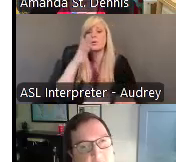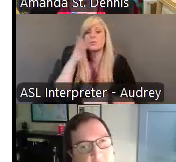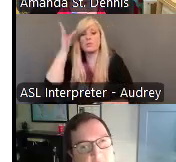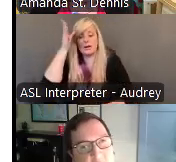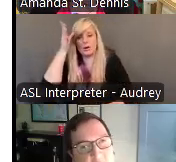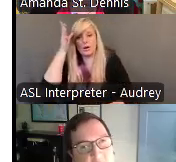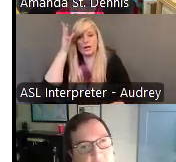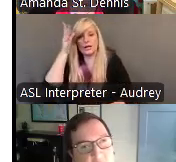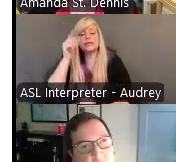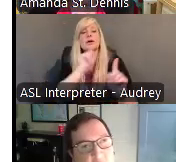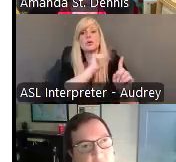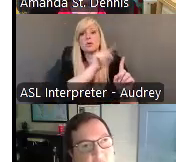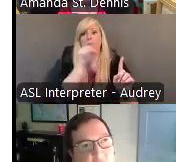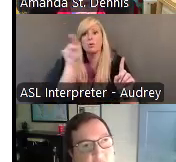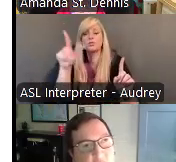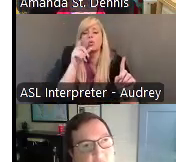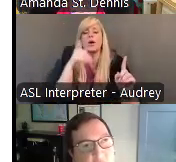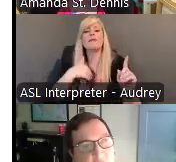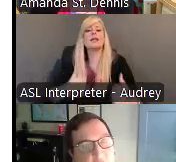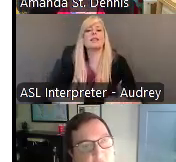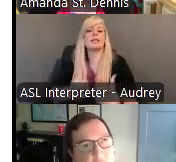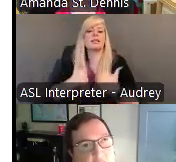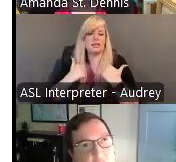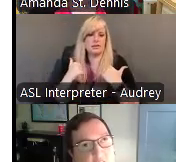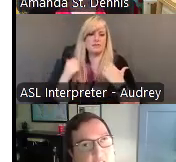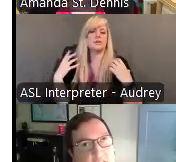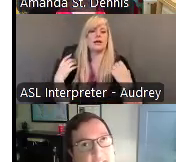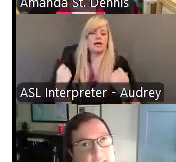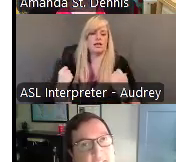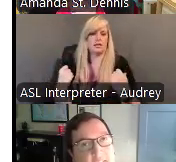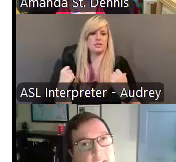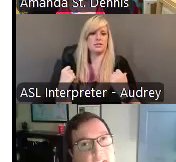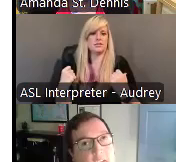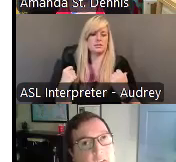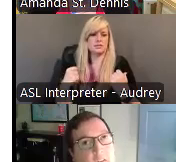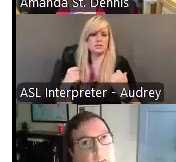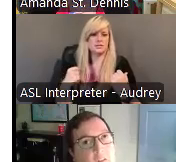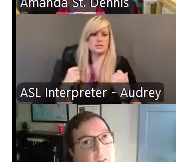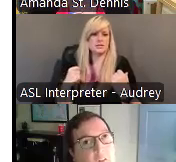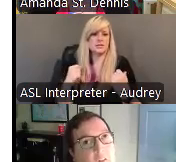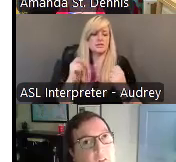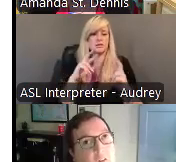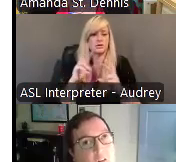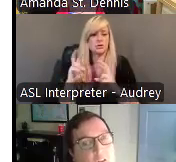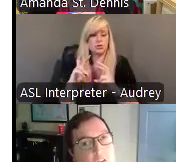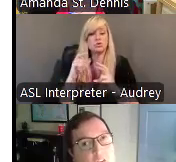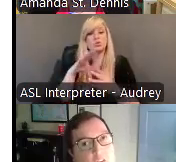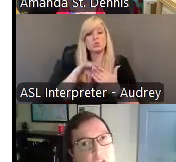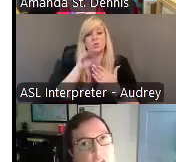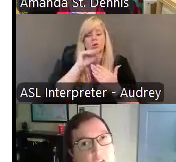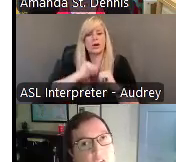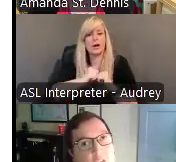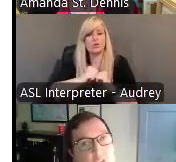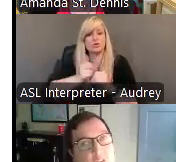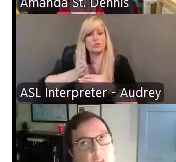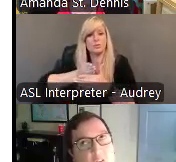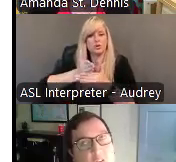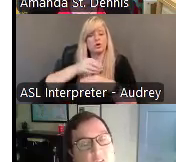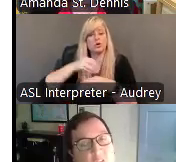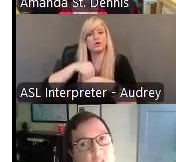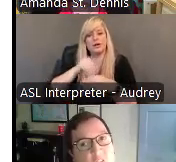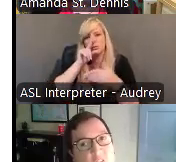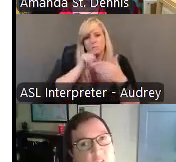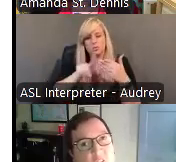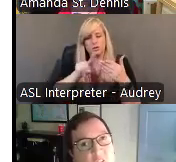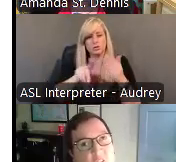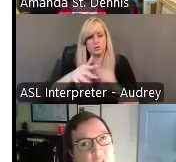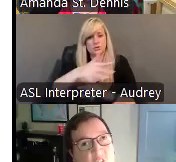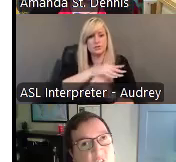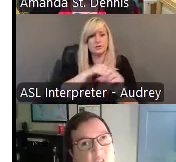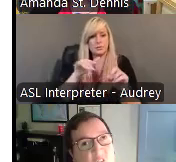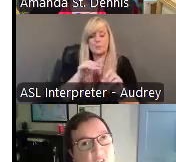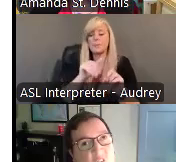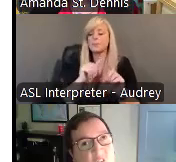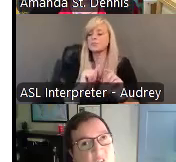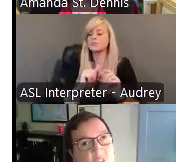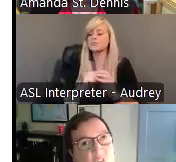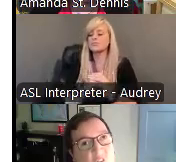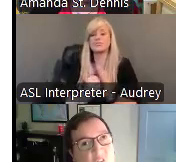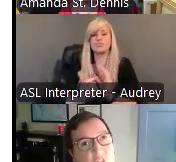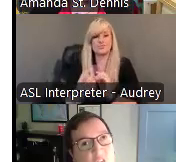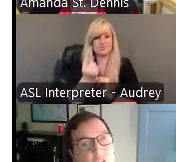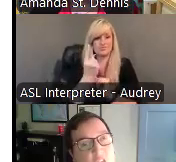lived health conditions to learn how to partner with each other in a research setting. One of the